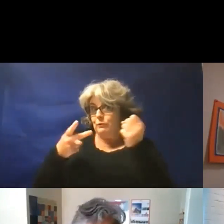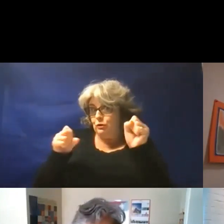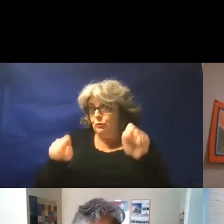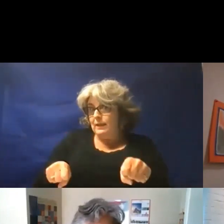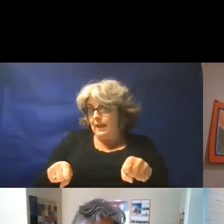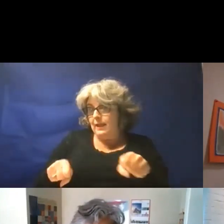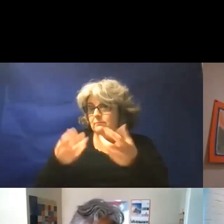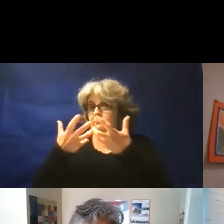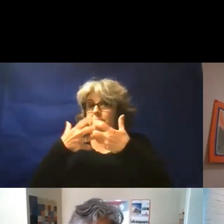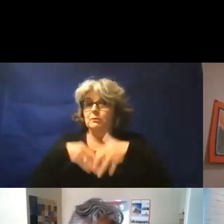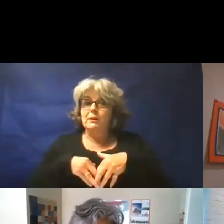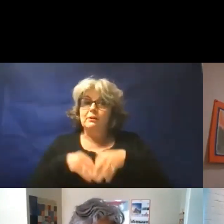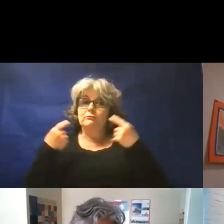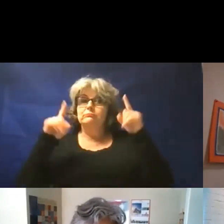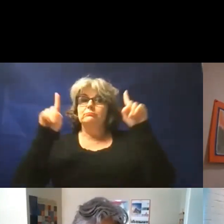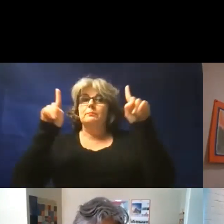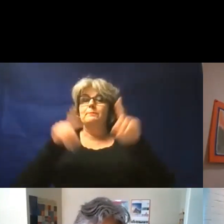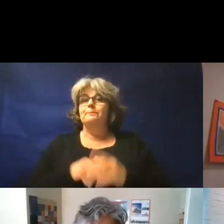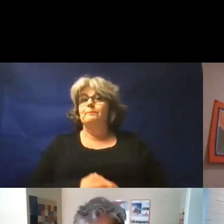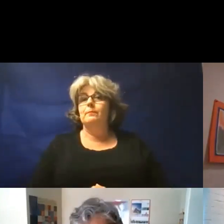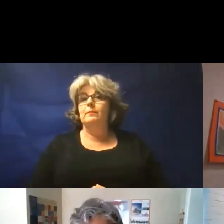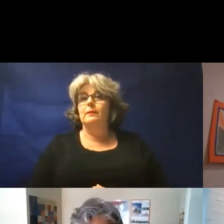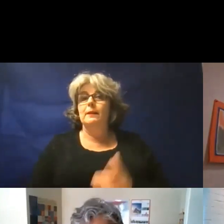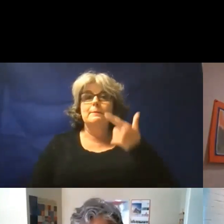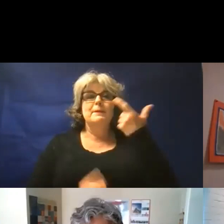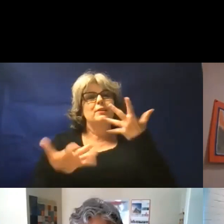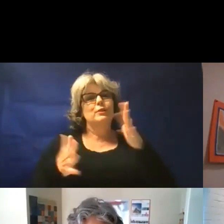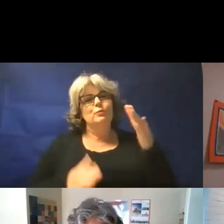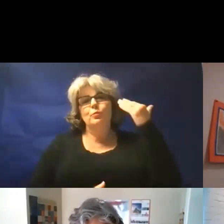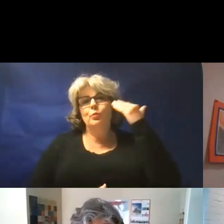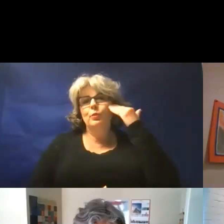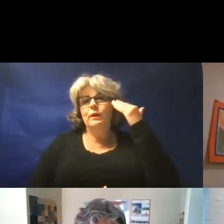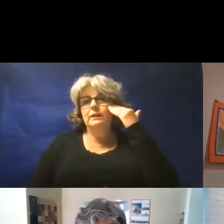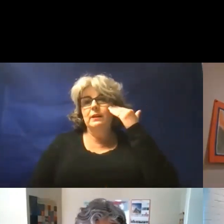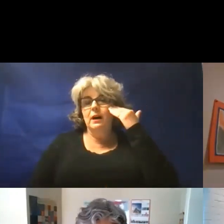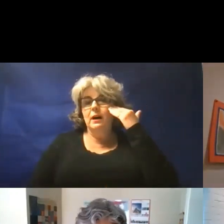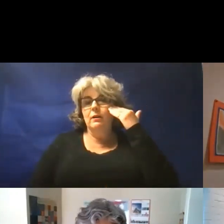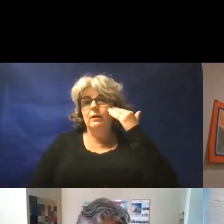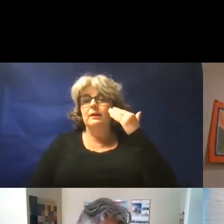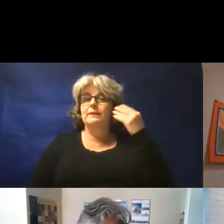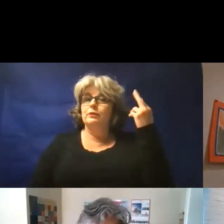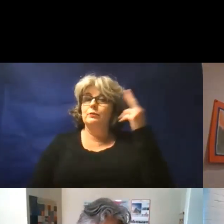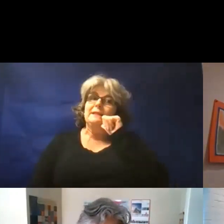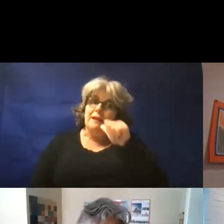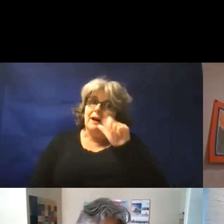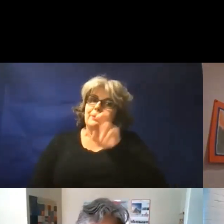work for you because as as we all know it's not a reason not to travel it's just a reason to prepare